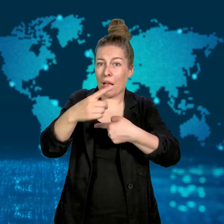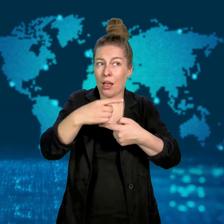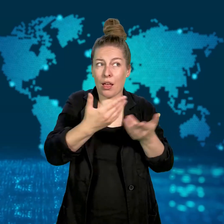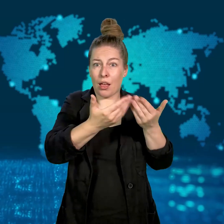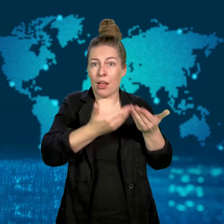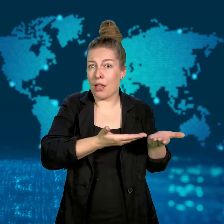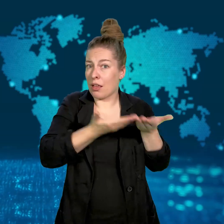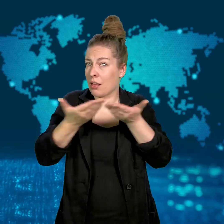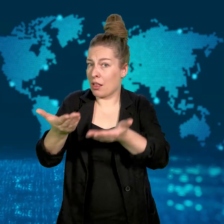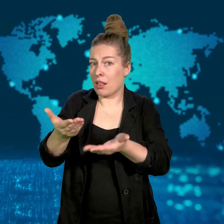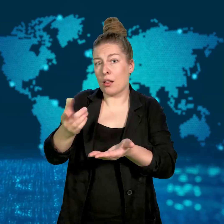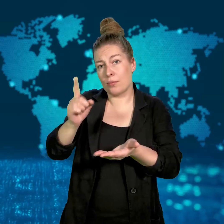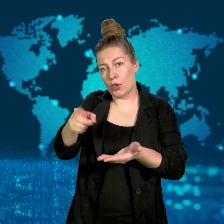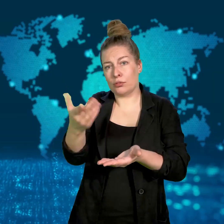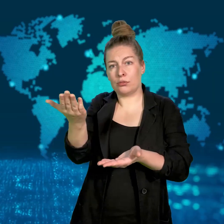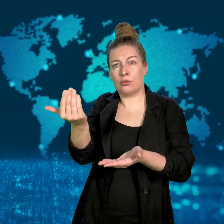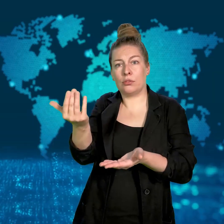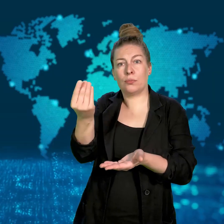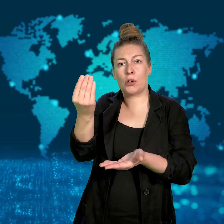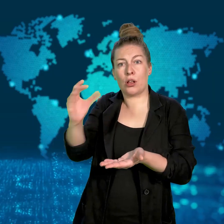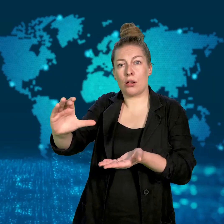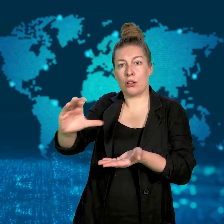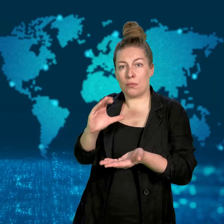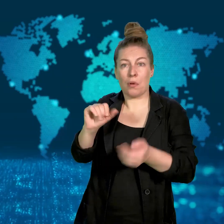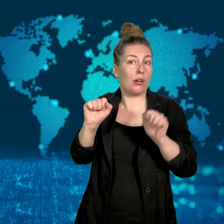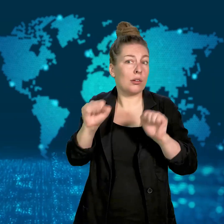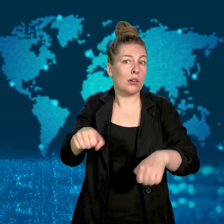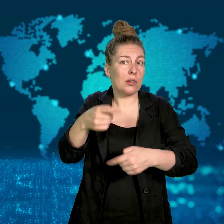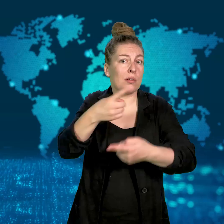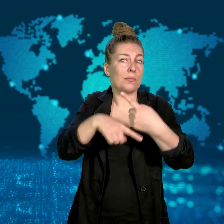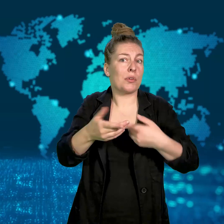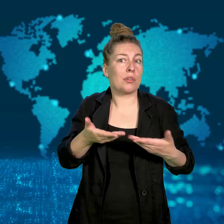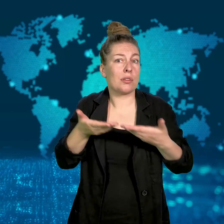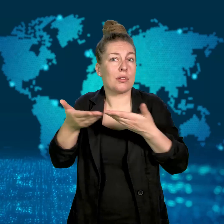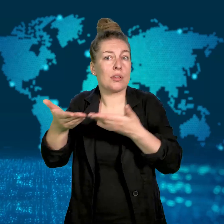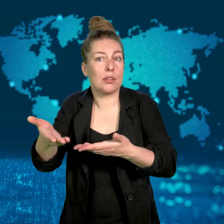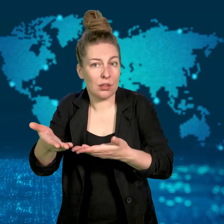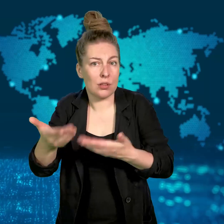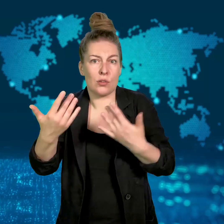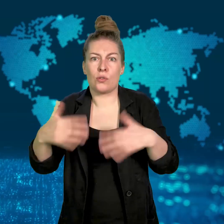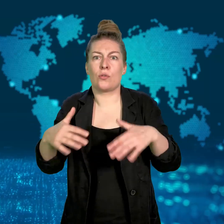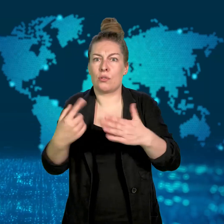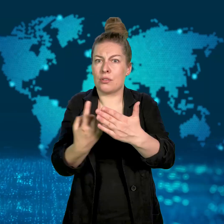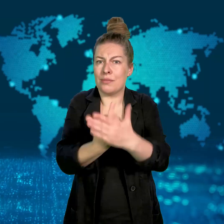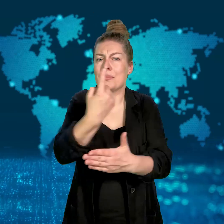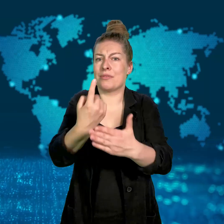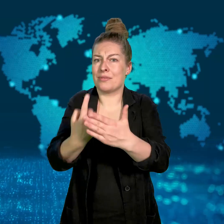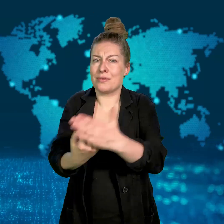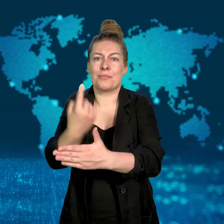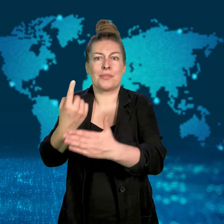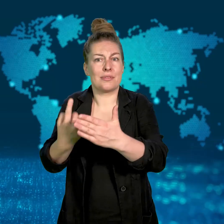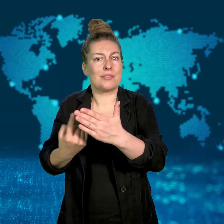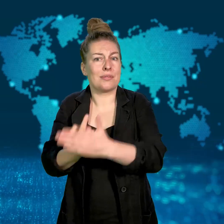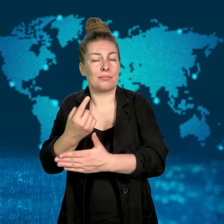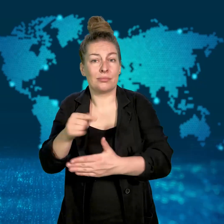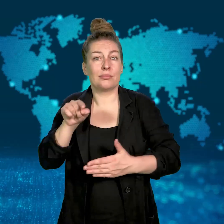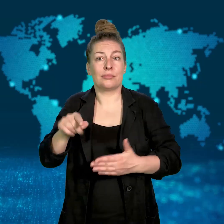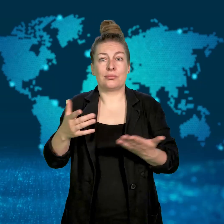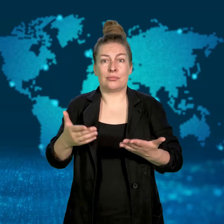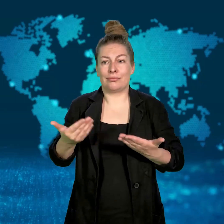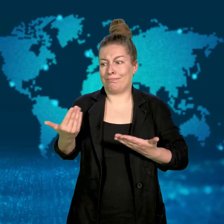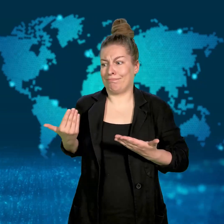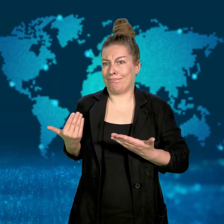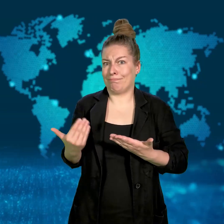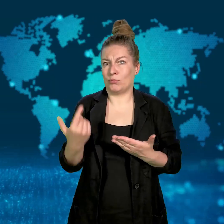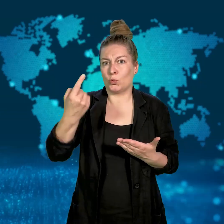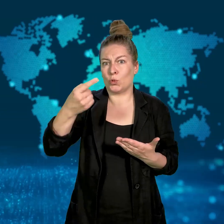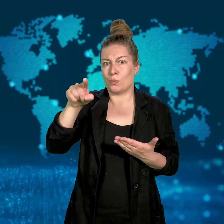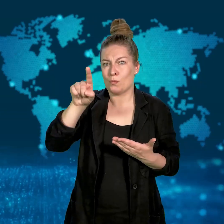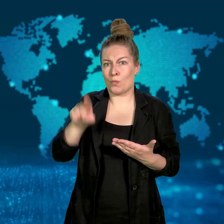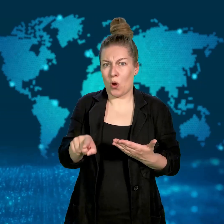Other times they require money to be paid for the return of family members.